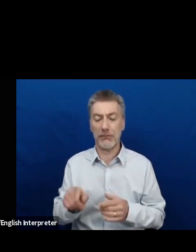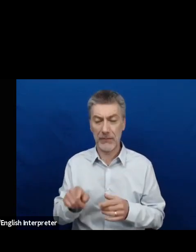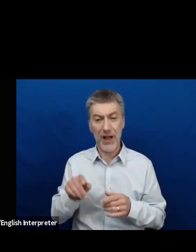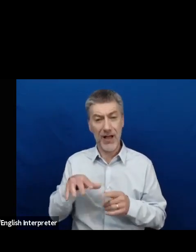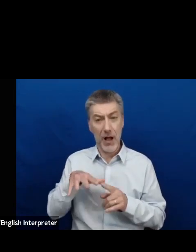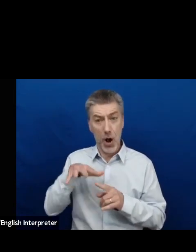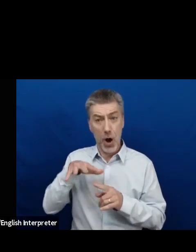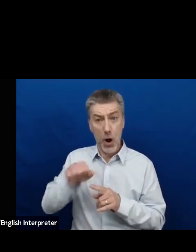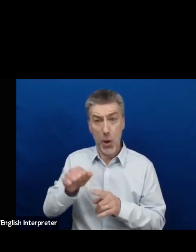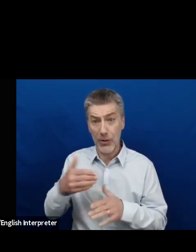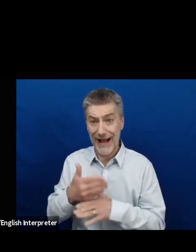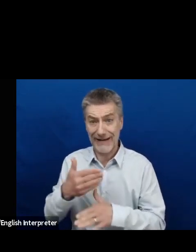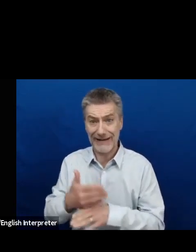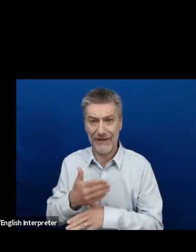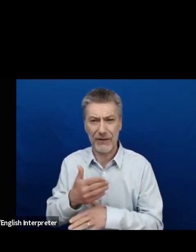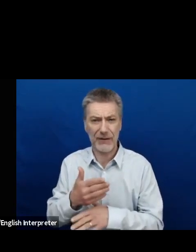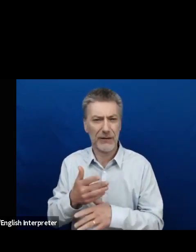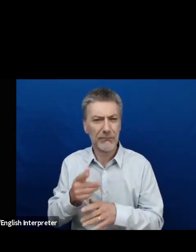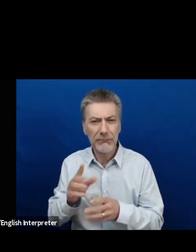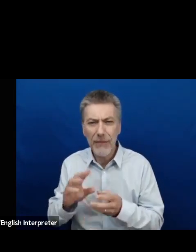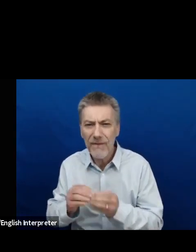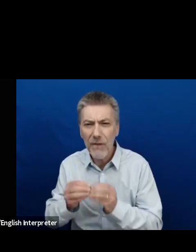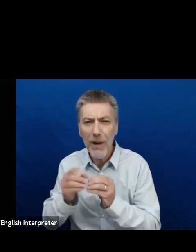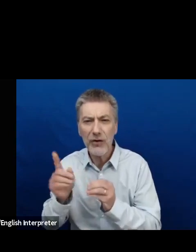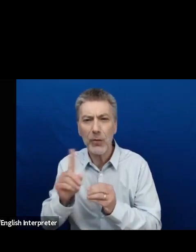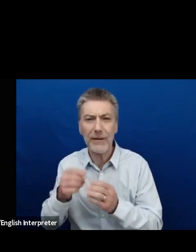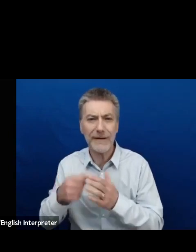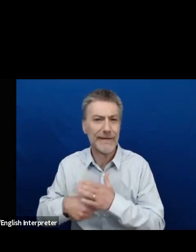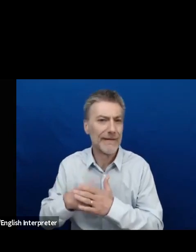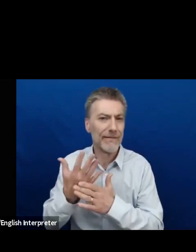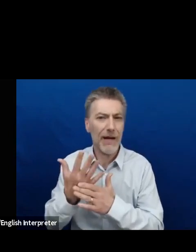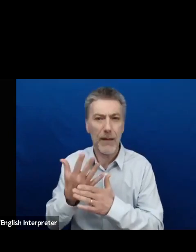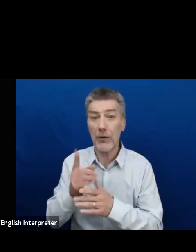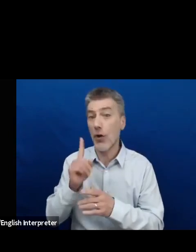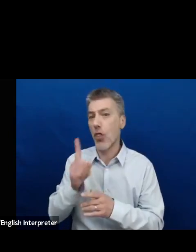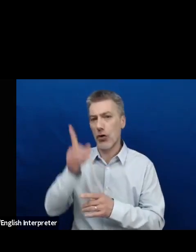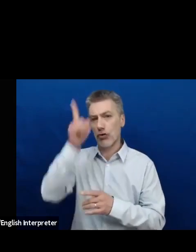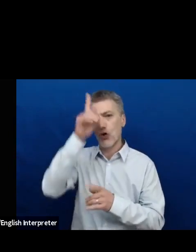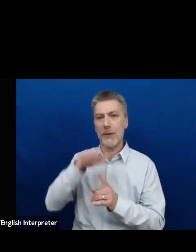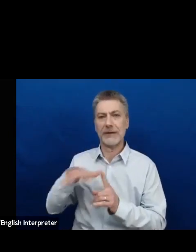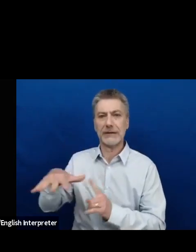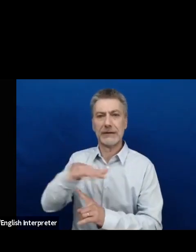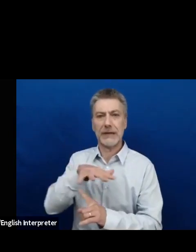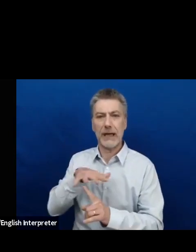exterminated in the desert regions and in to king Dow and China